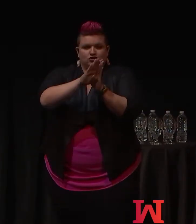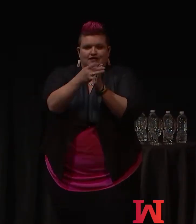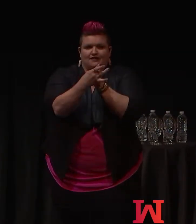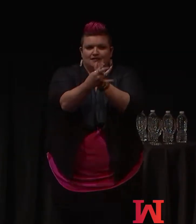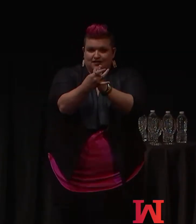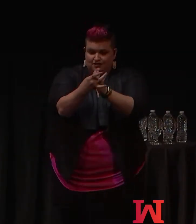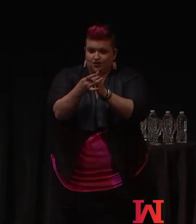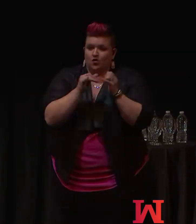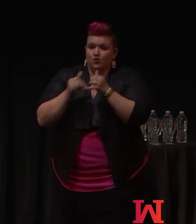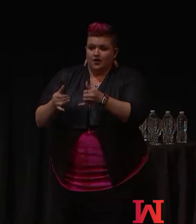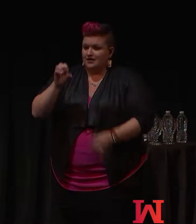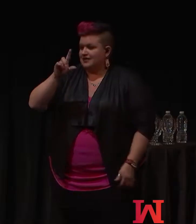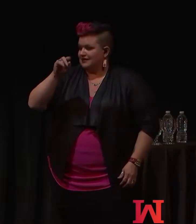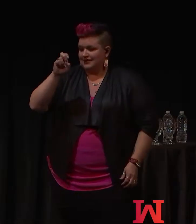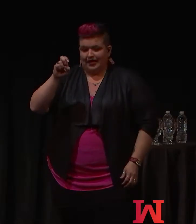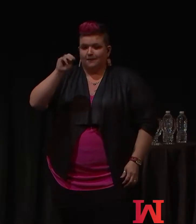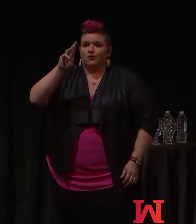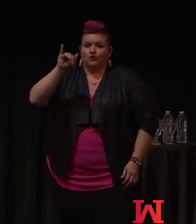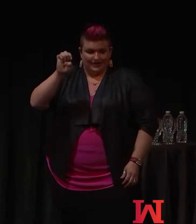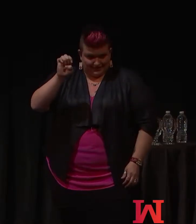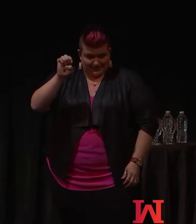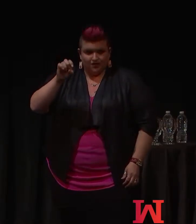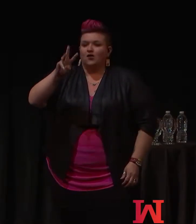to Elaine Marie Welteroth.